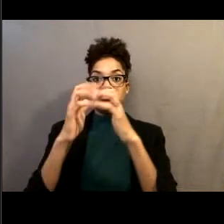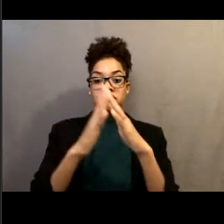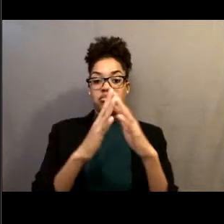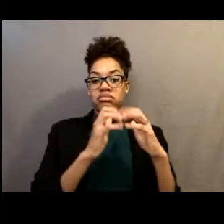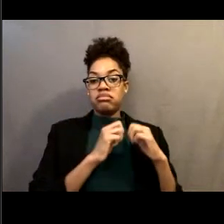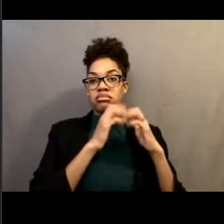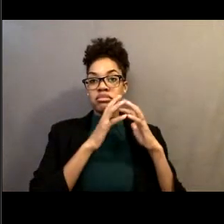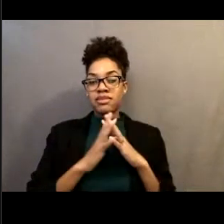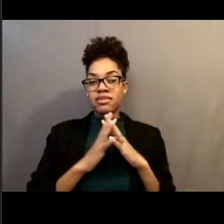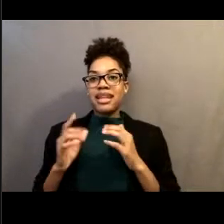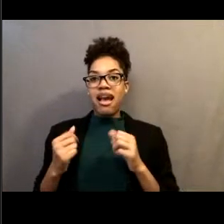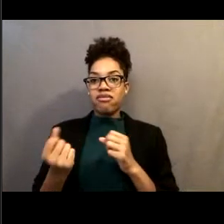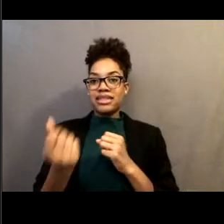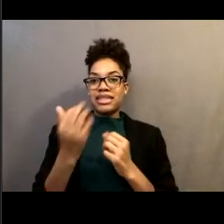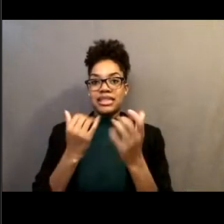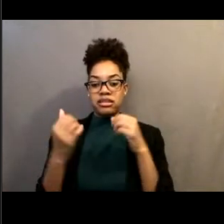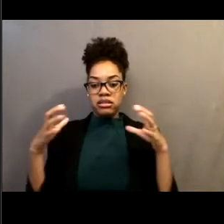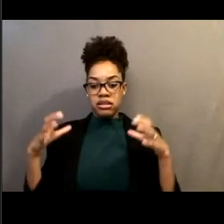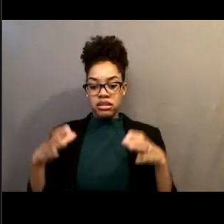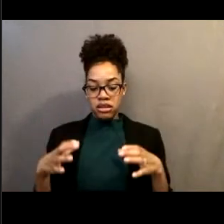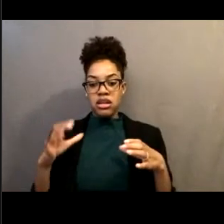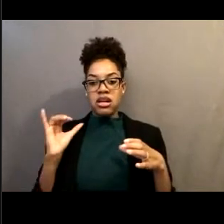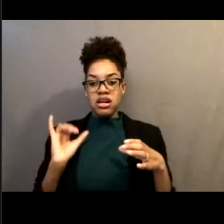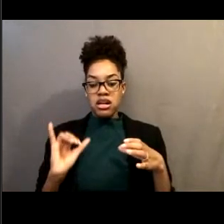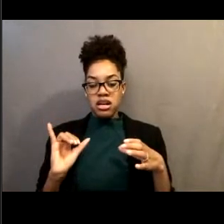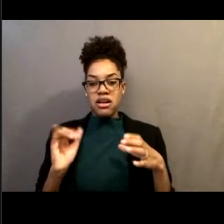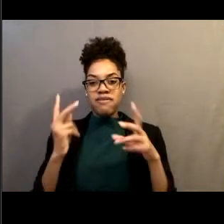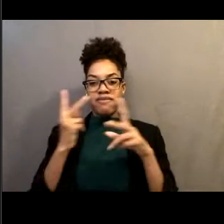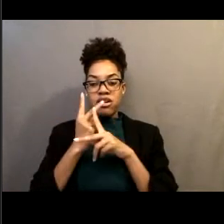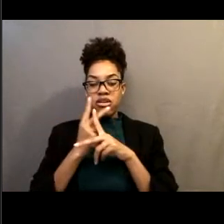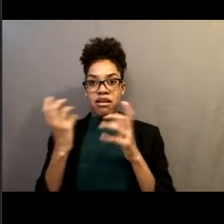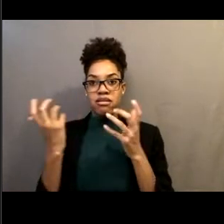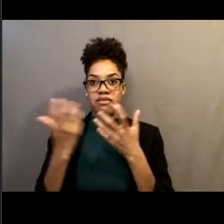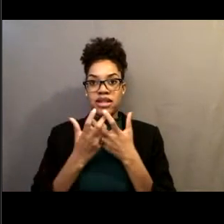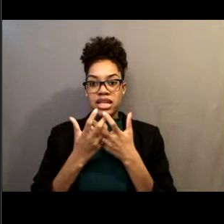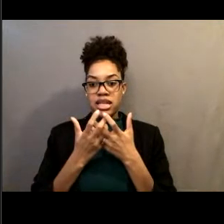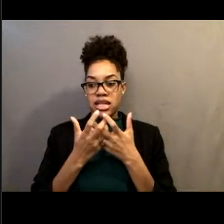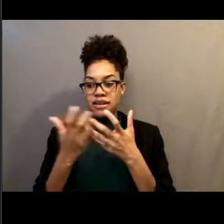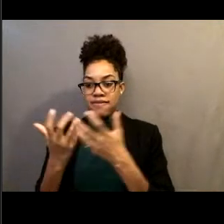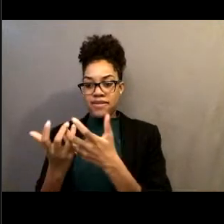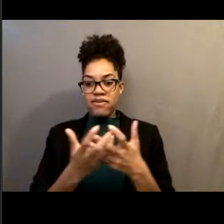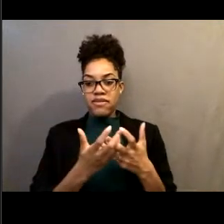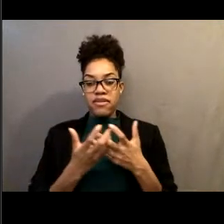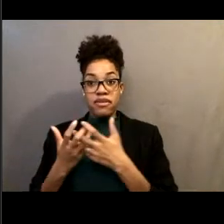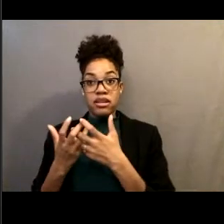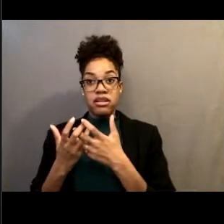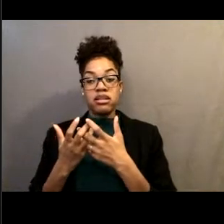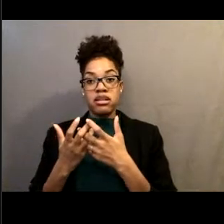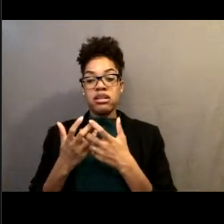So you basically have to get together, define what a satellite looks like and then how an instrument would fit onto that satellite.